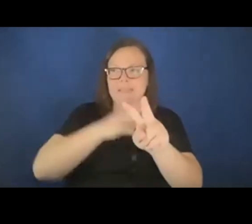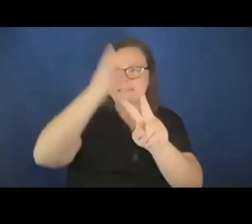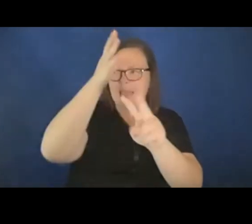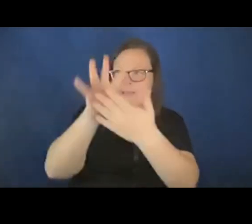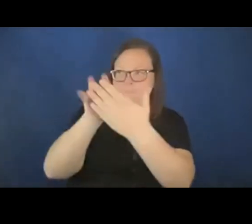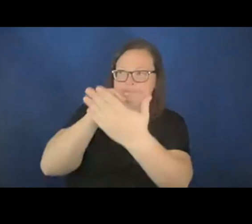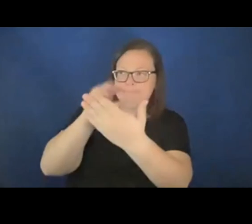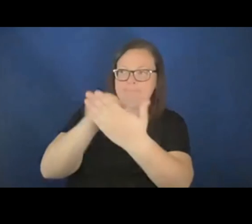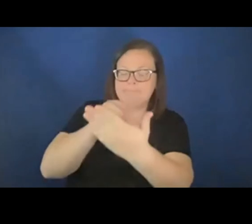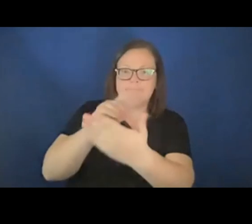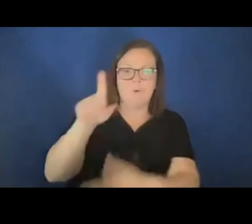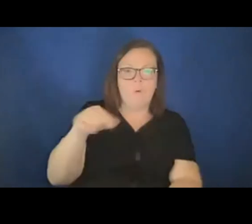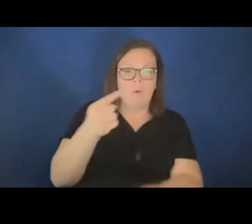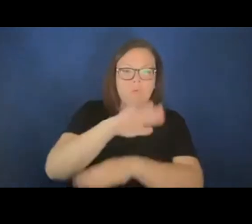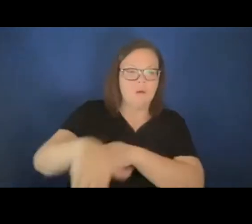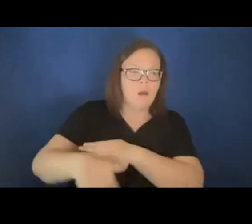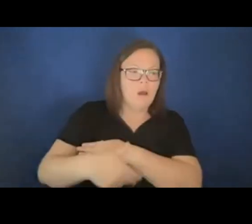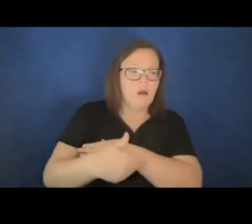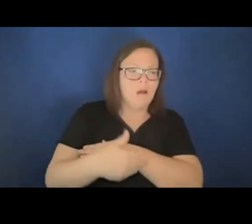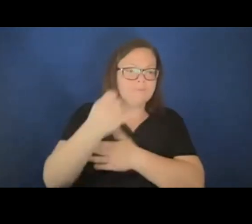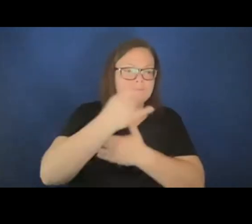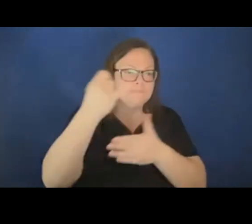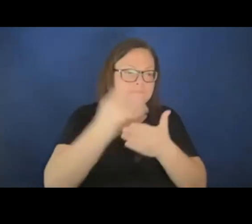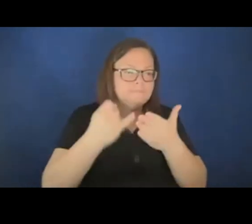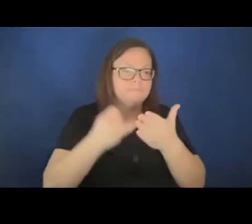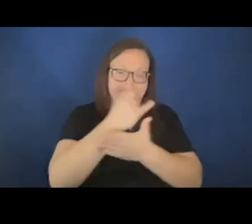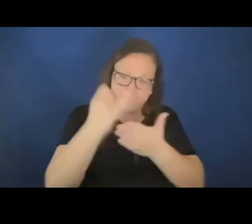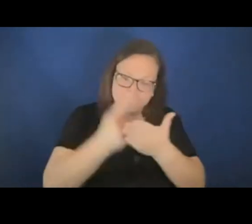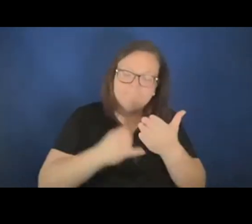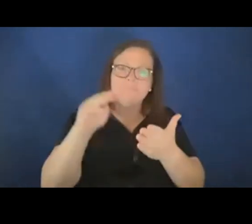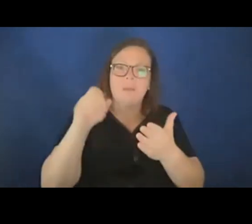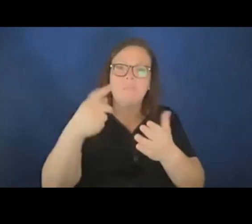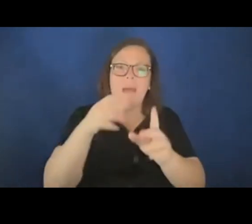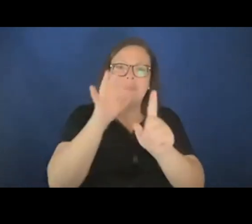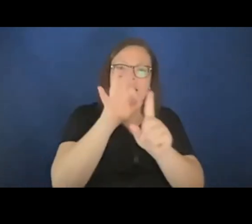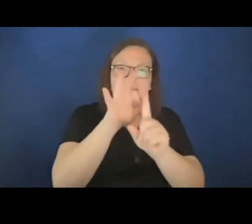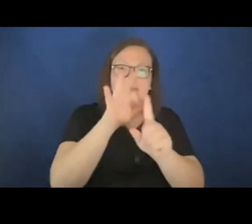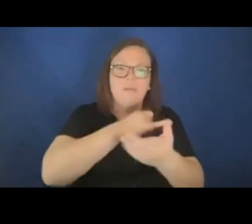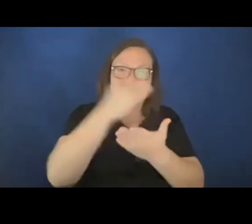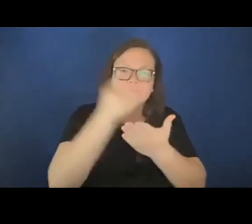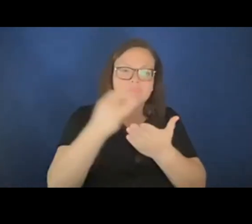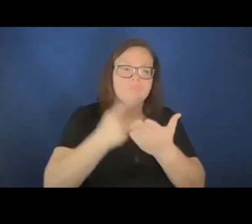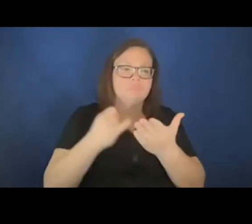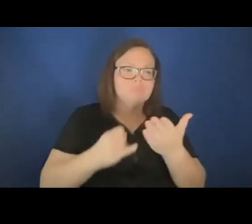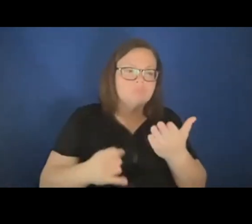alone in the night. Drawing & redrawing a map of Palestine, green ink —